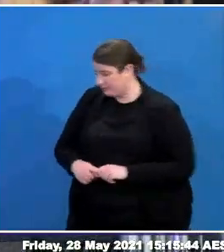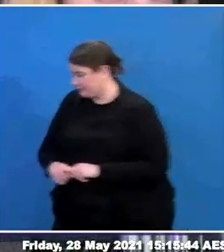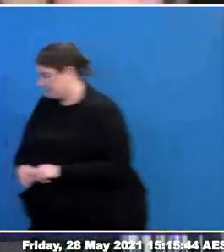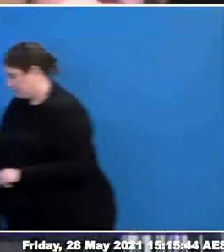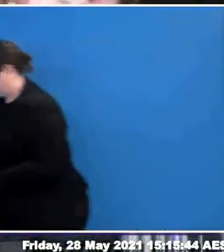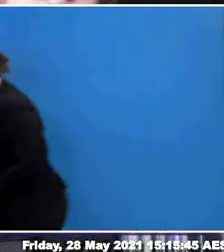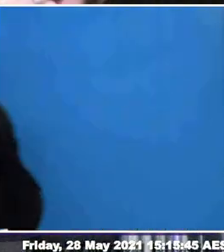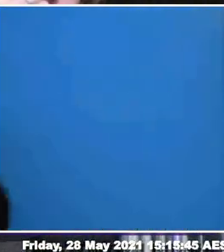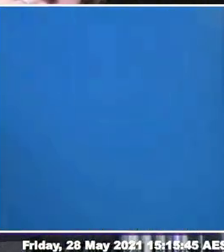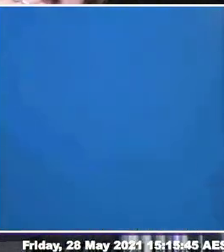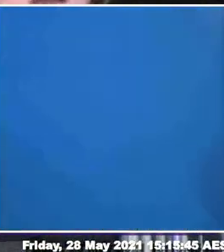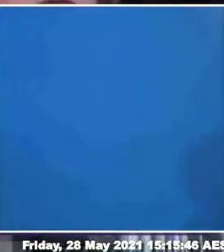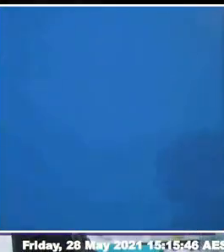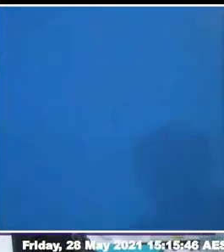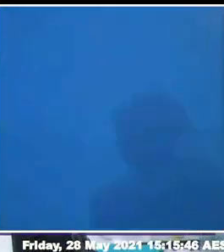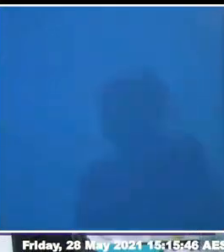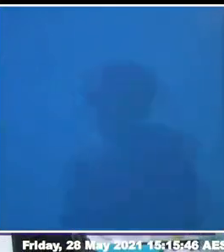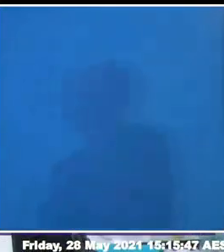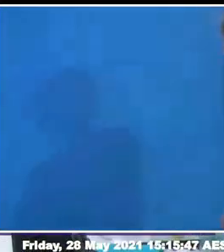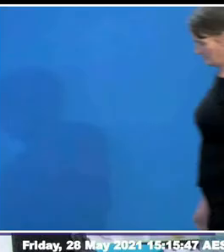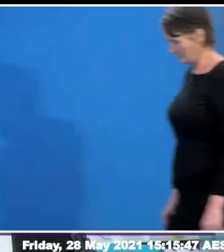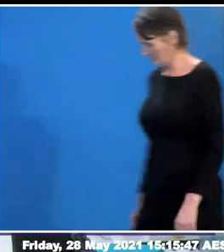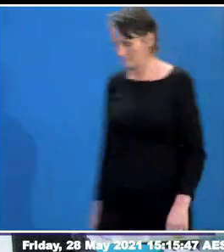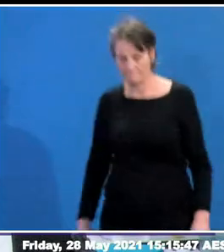May I enquire how long you are likely to be?